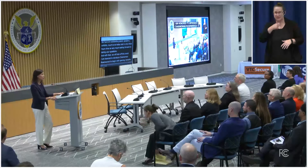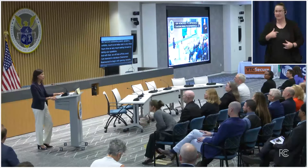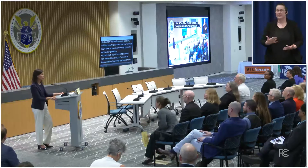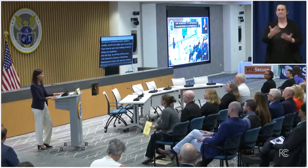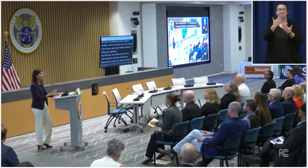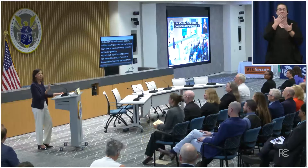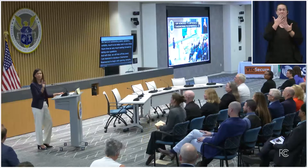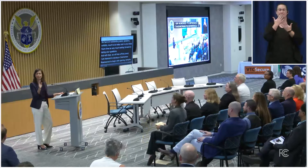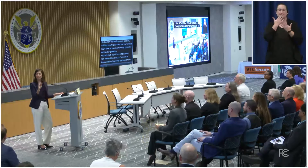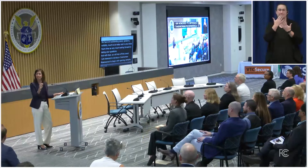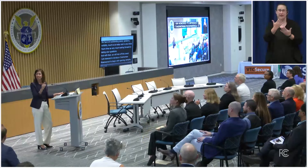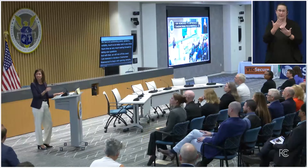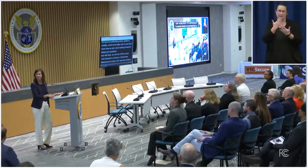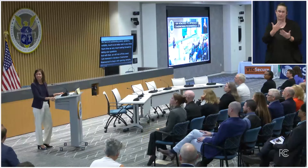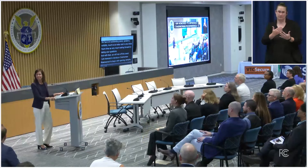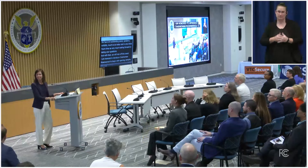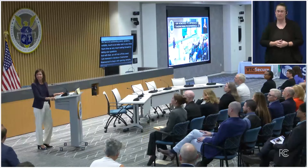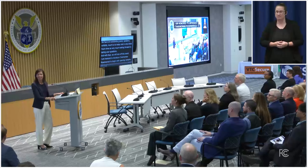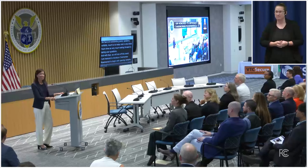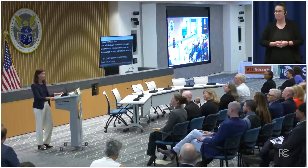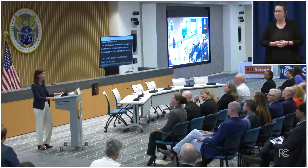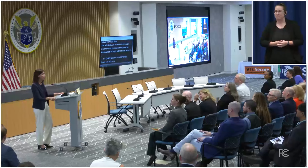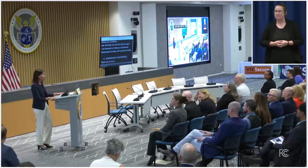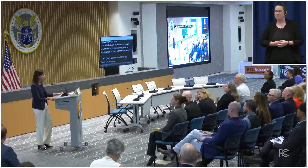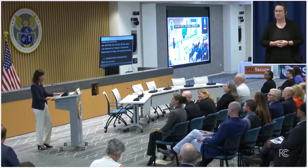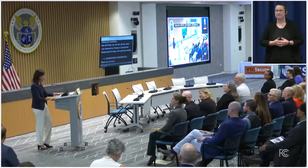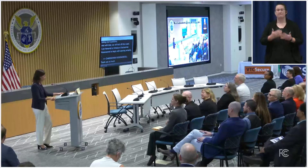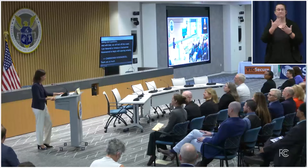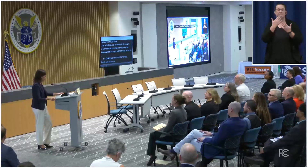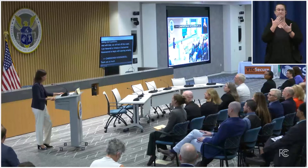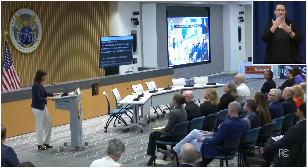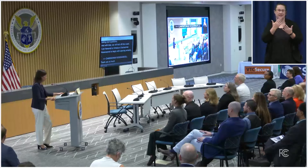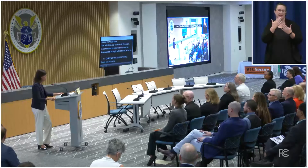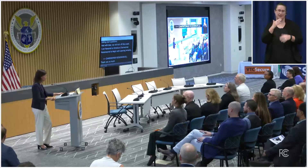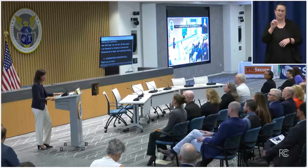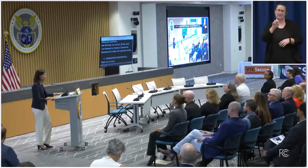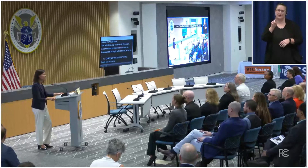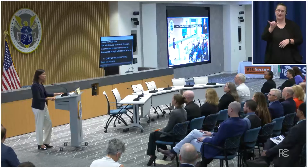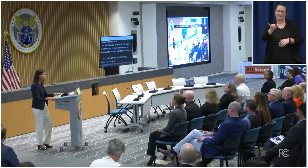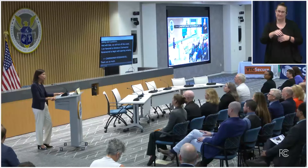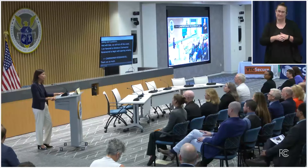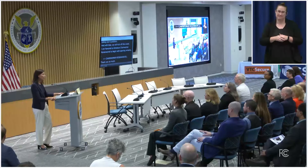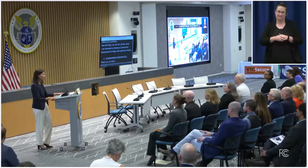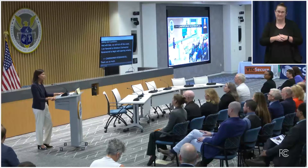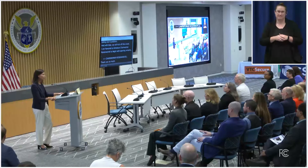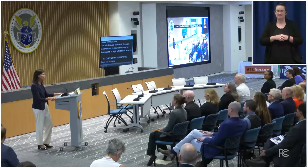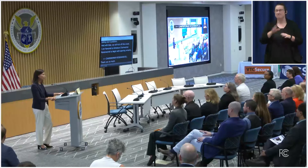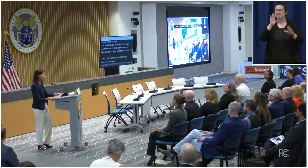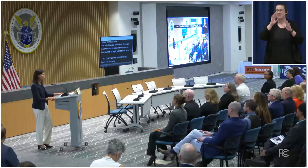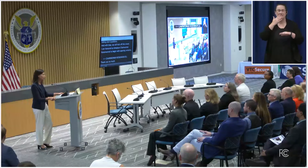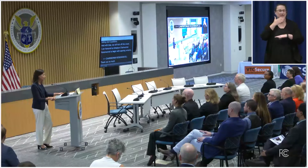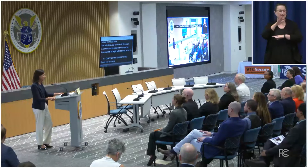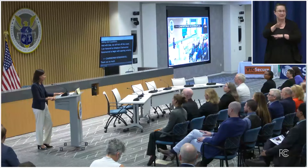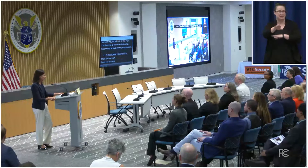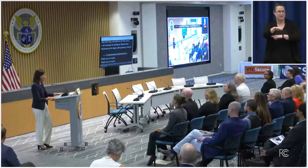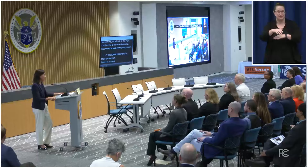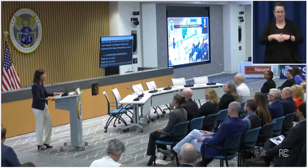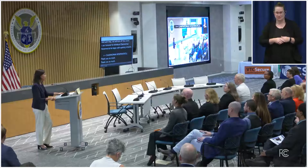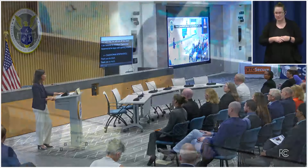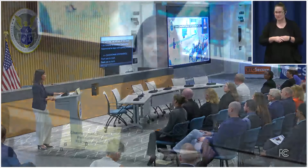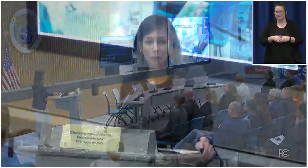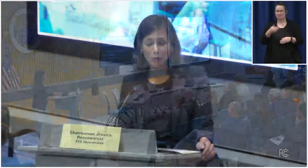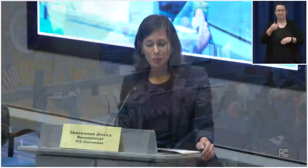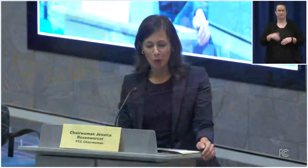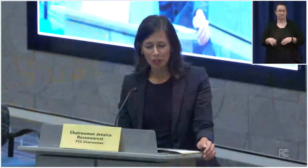CHAIRWOMAN ROSENWORCEL TO